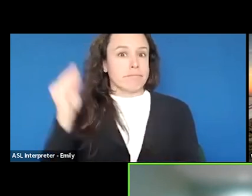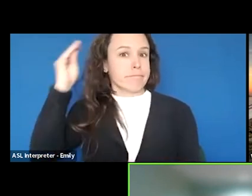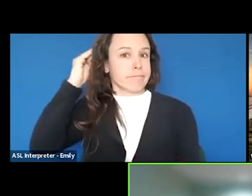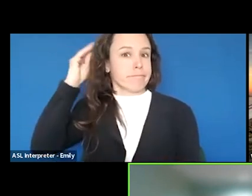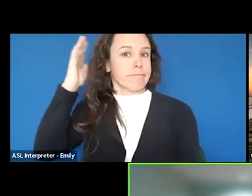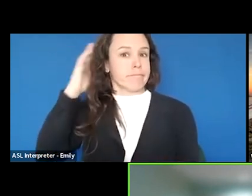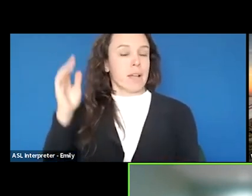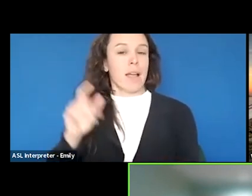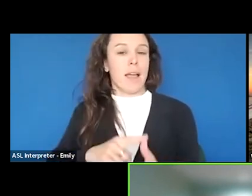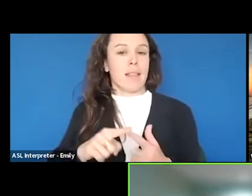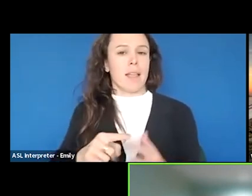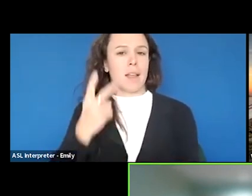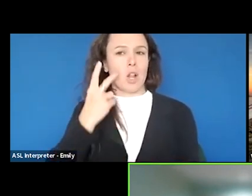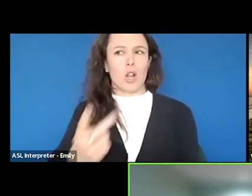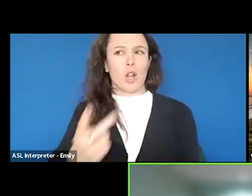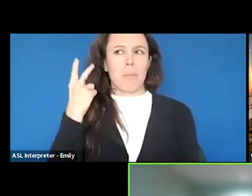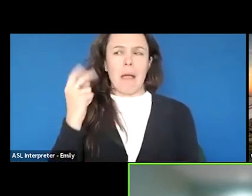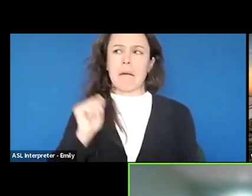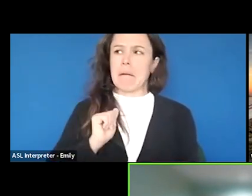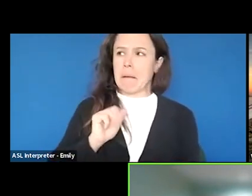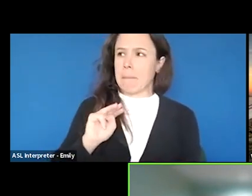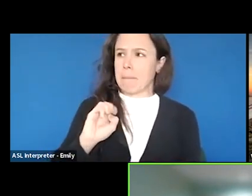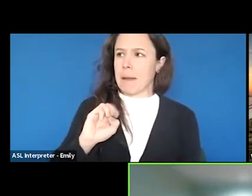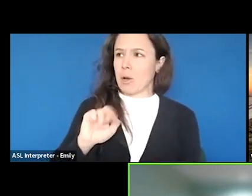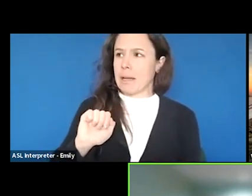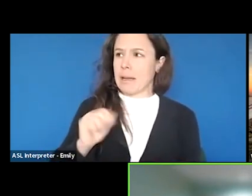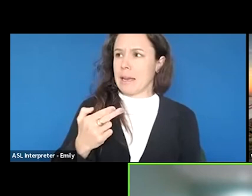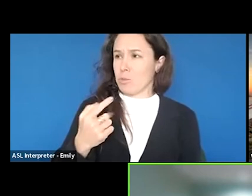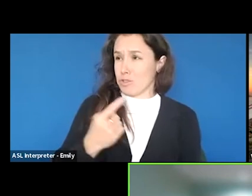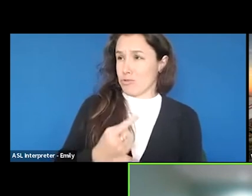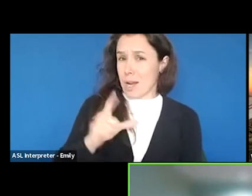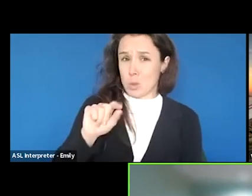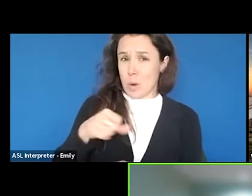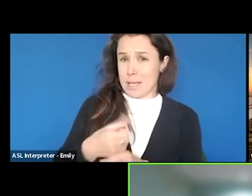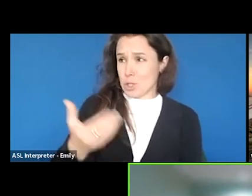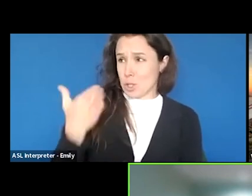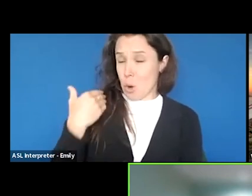2030 and ask "Did Meredith get that right?" It sure feels like it, doesn't it? You know,